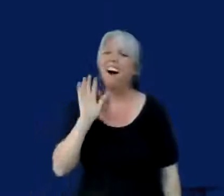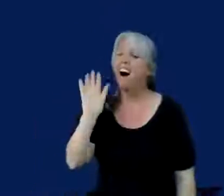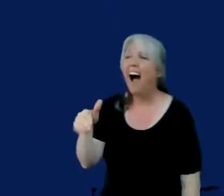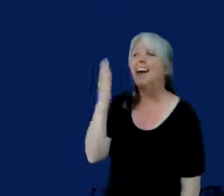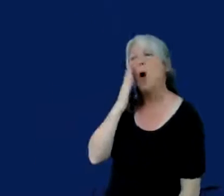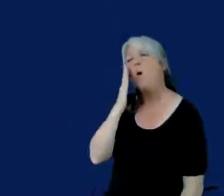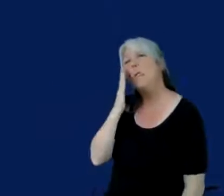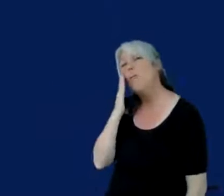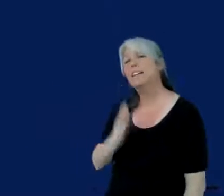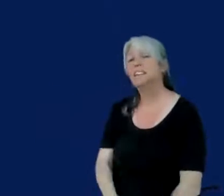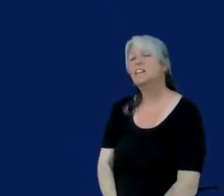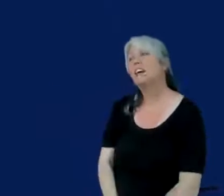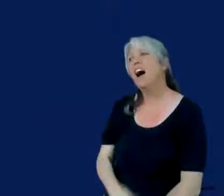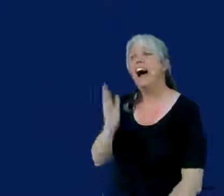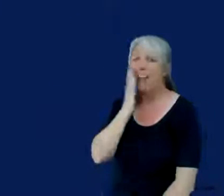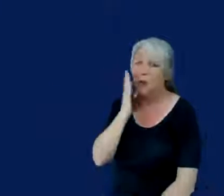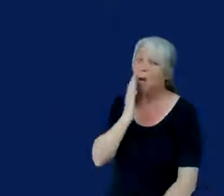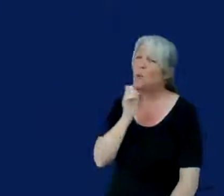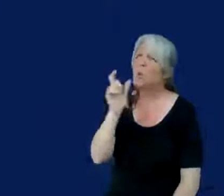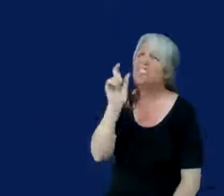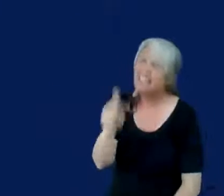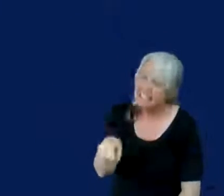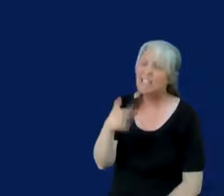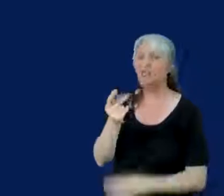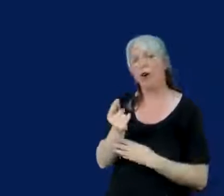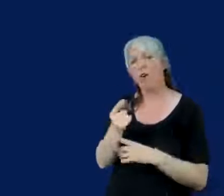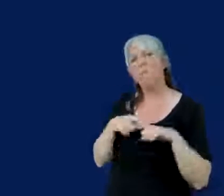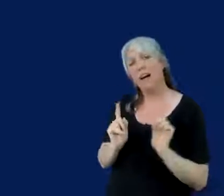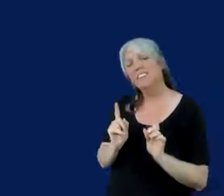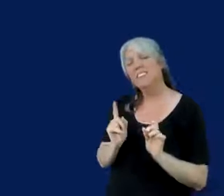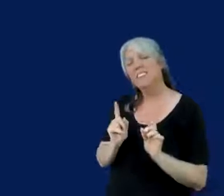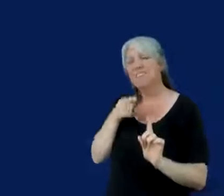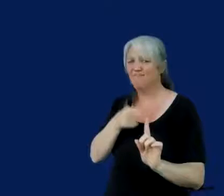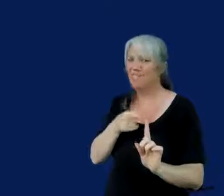“I know it,” I said. “I know I don’t need a dog.